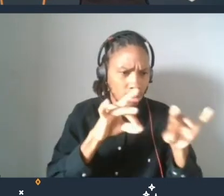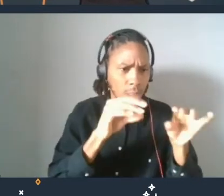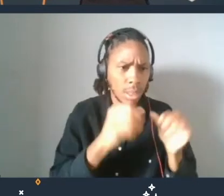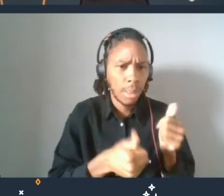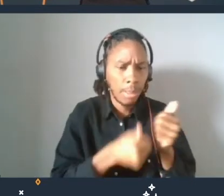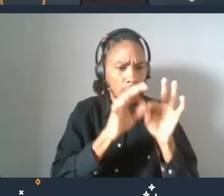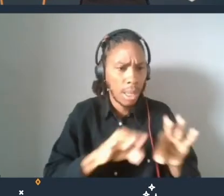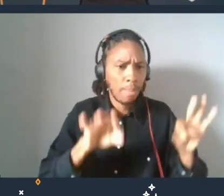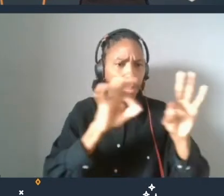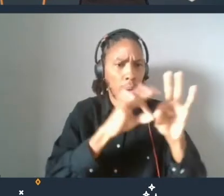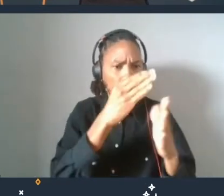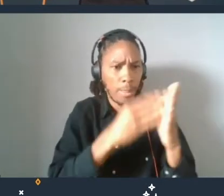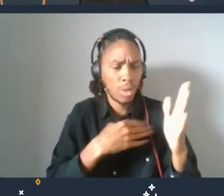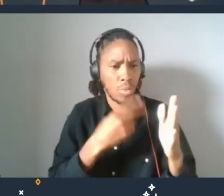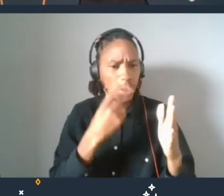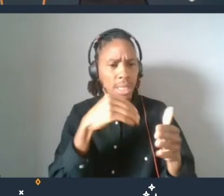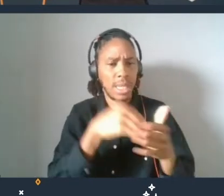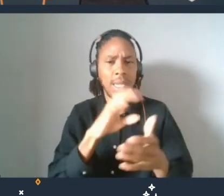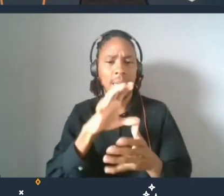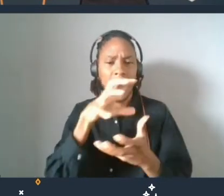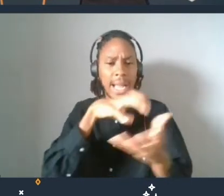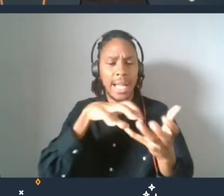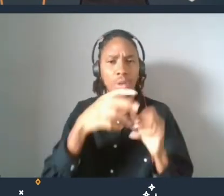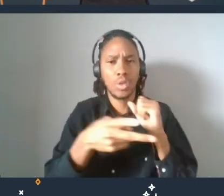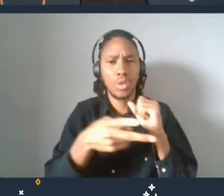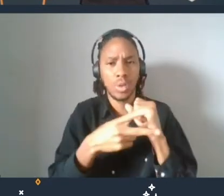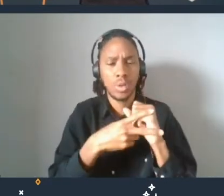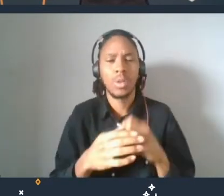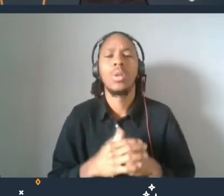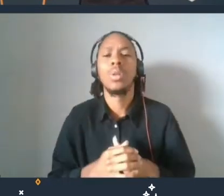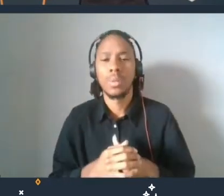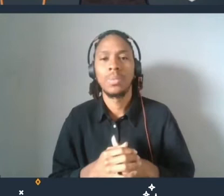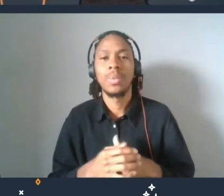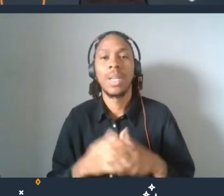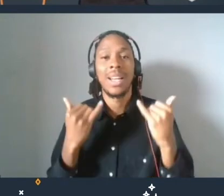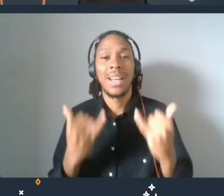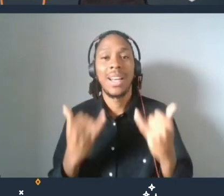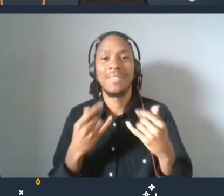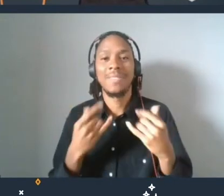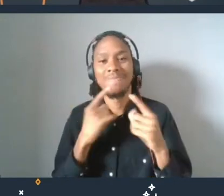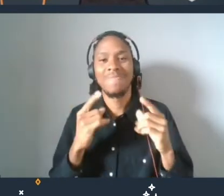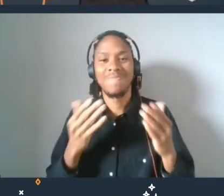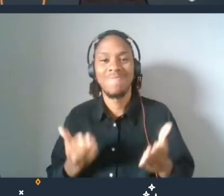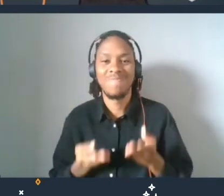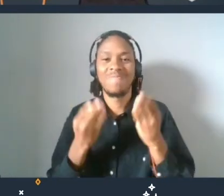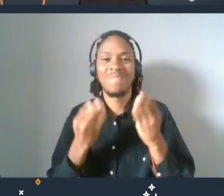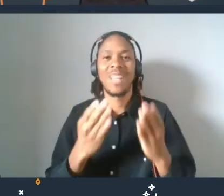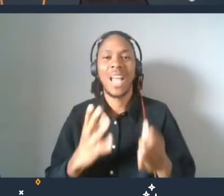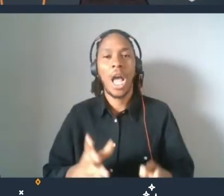that we see around cloud storage?" And so we are now pleased to offer an official badge that accompanies coursework